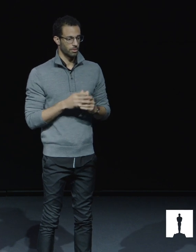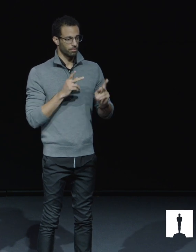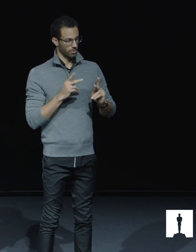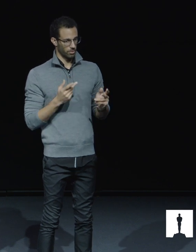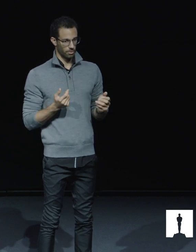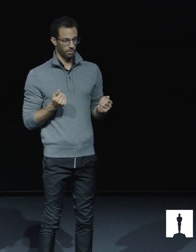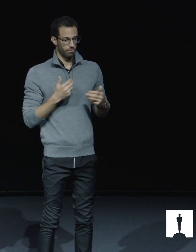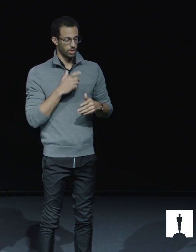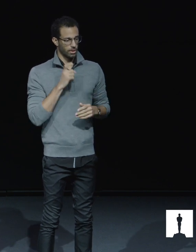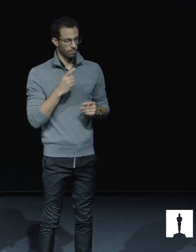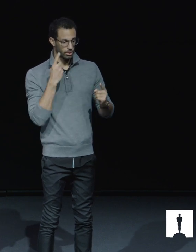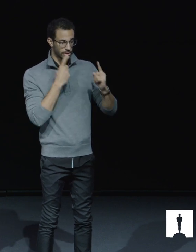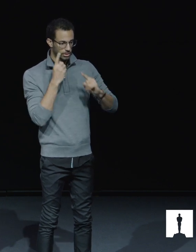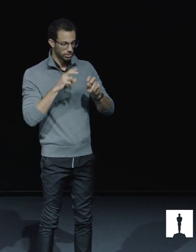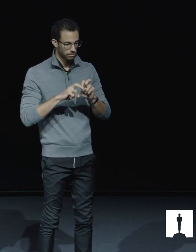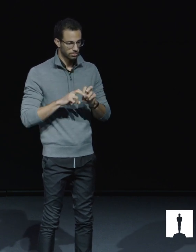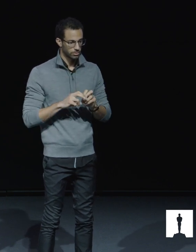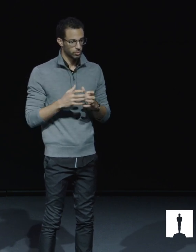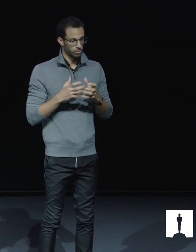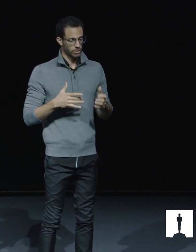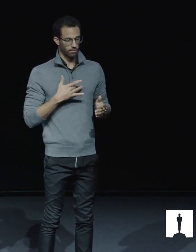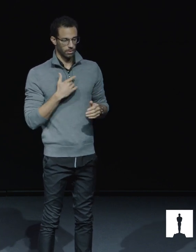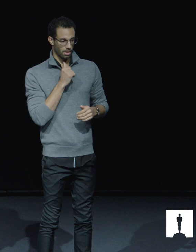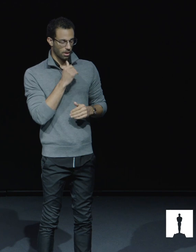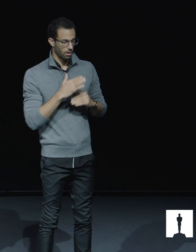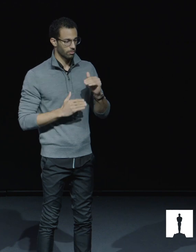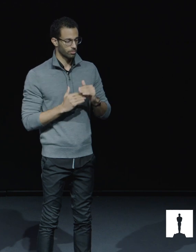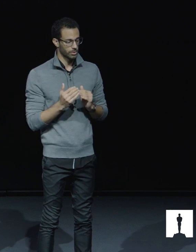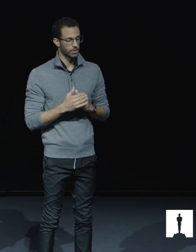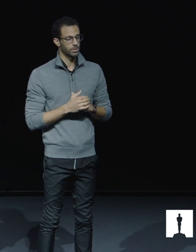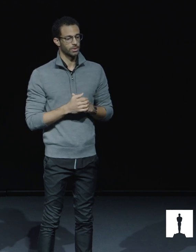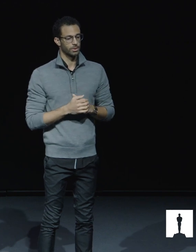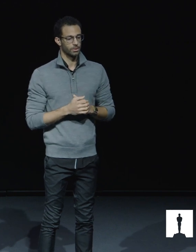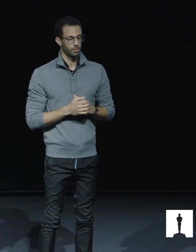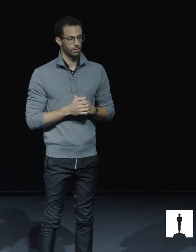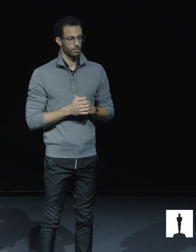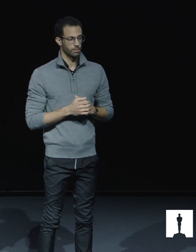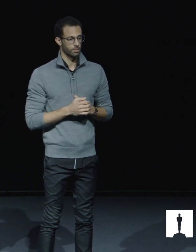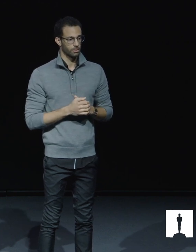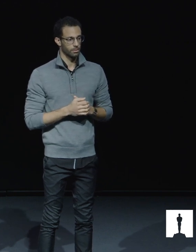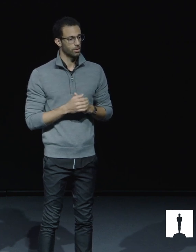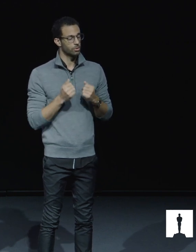with it a little longer than would make us comfortable. So many opinions. So many opinions,